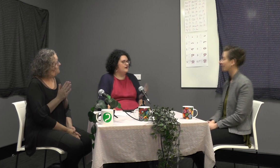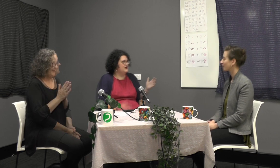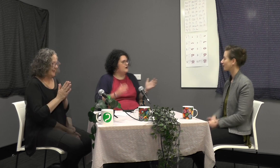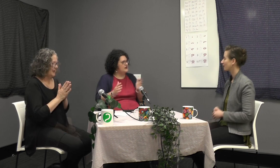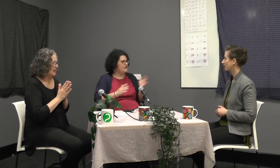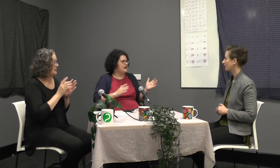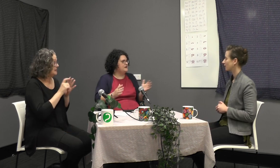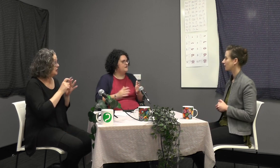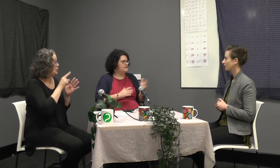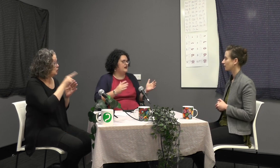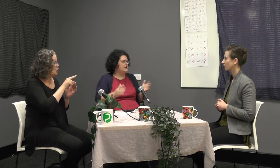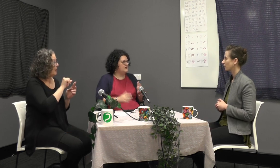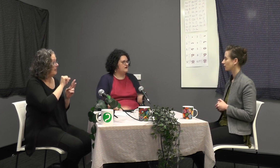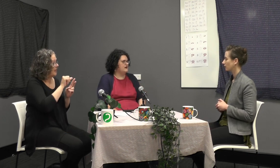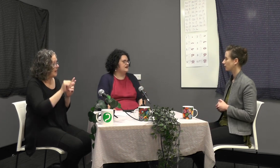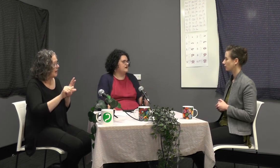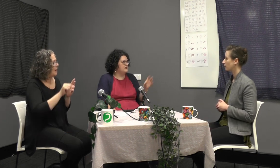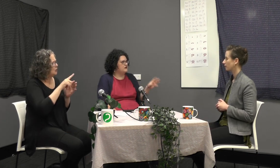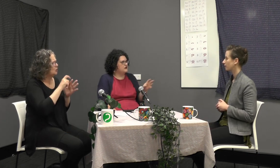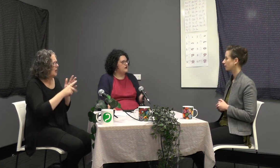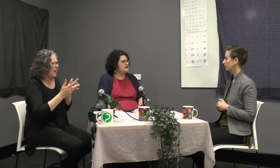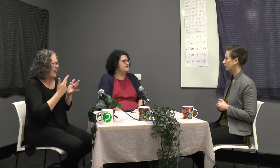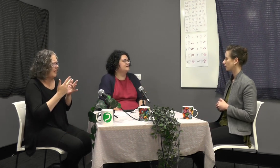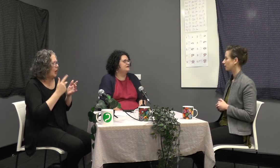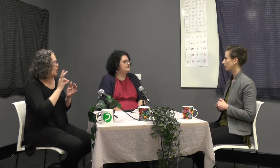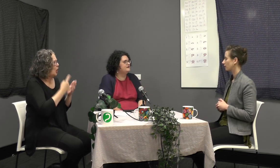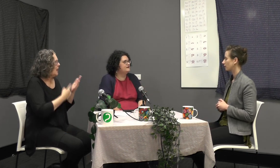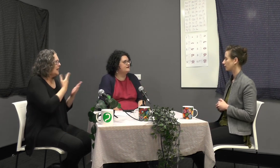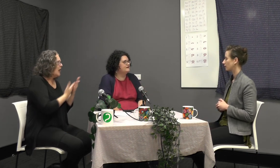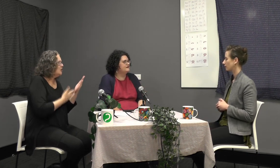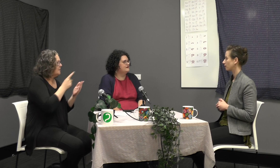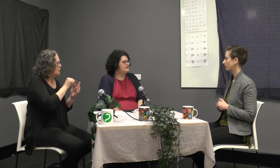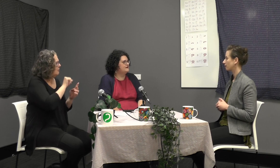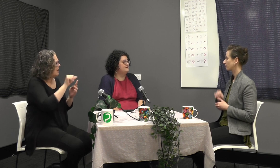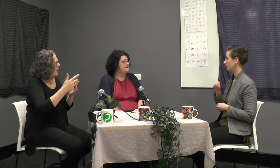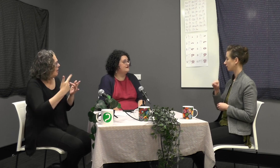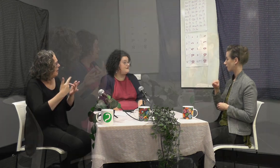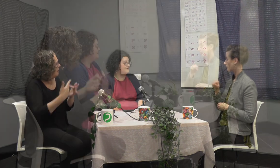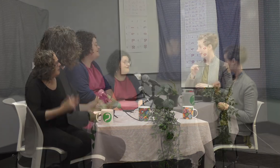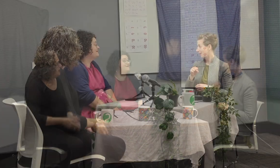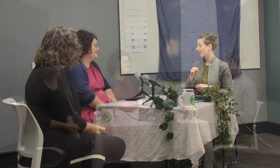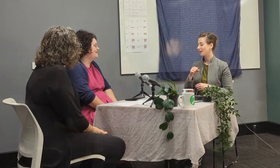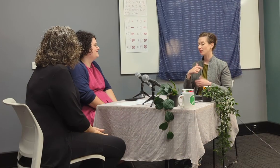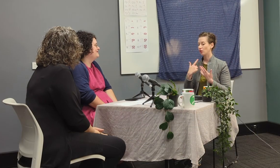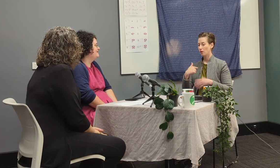G: Did you go onto other types of things other than stories?